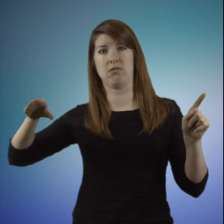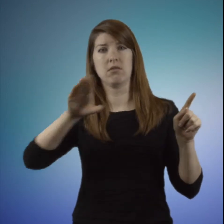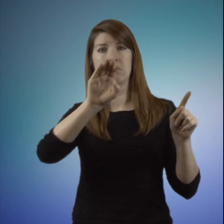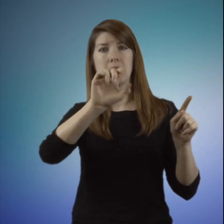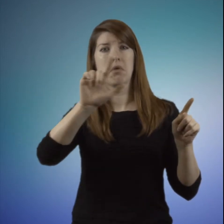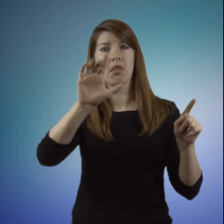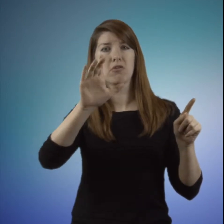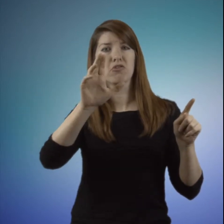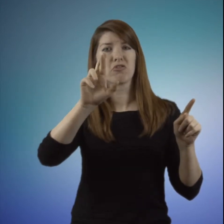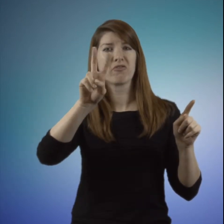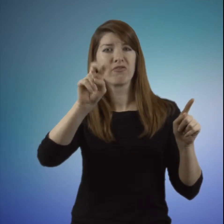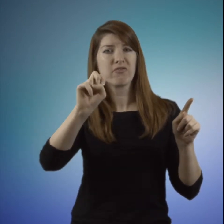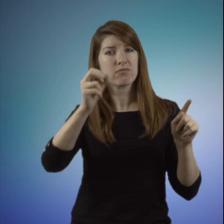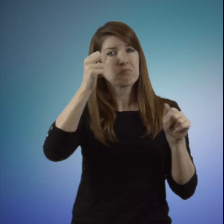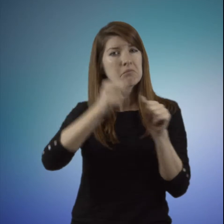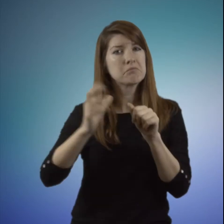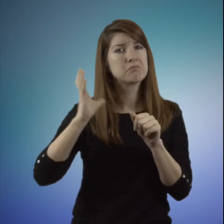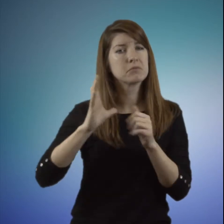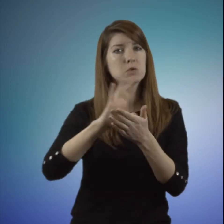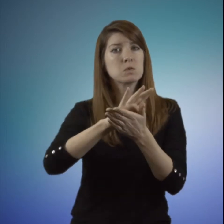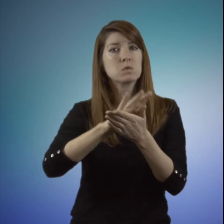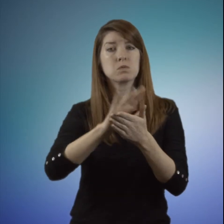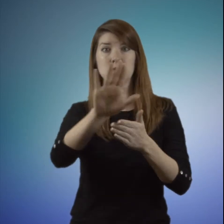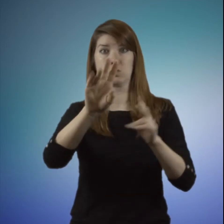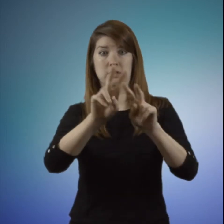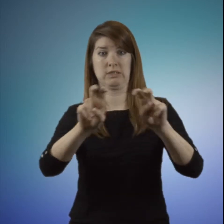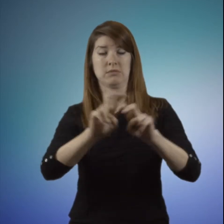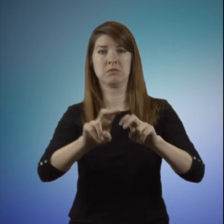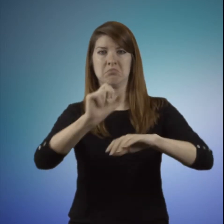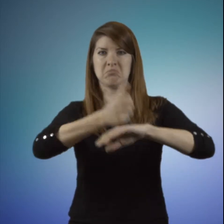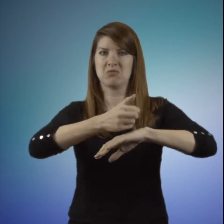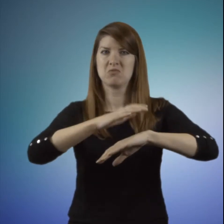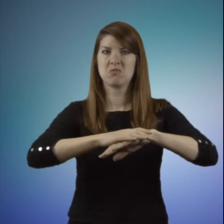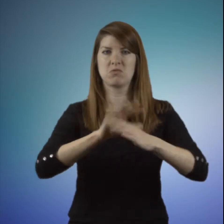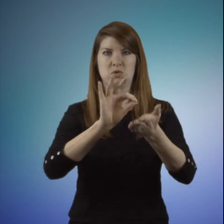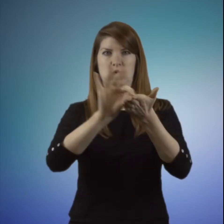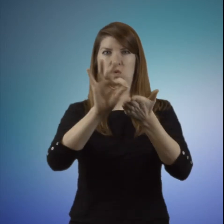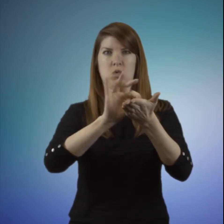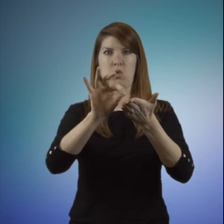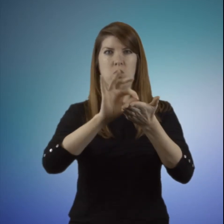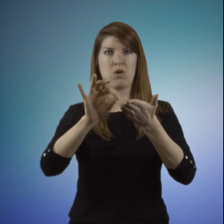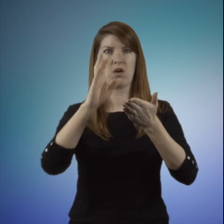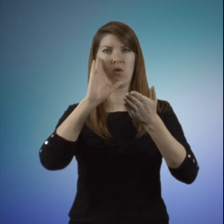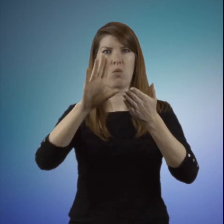Oftentimes, assessments were based on scoring, that was based on the entire group.